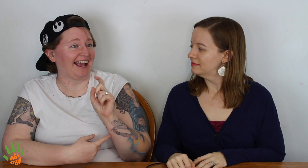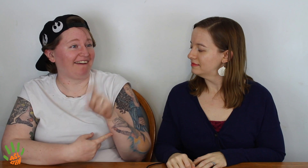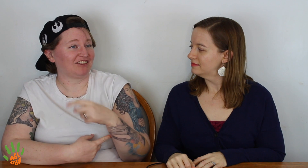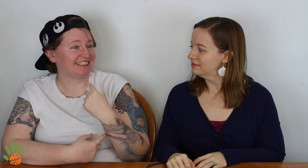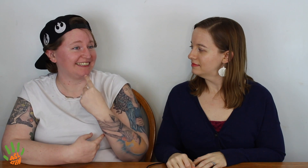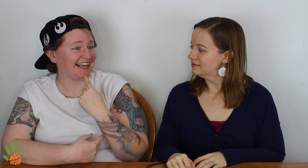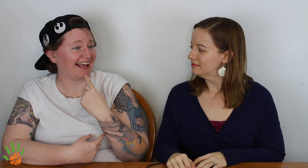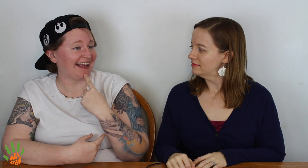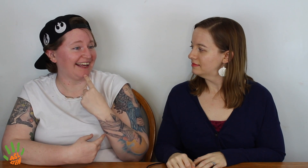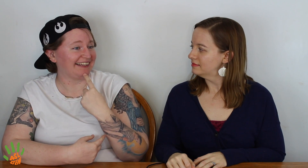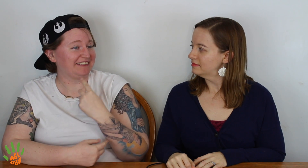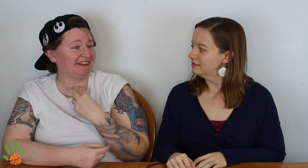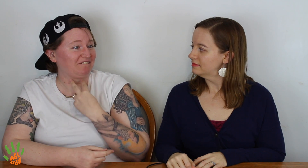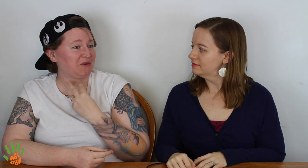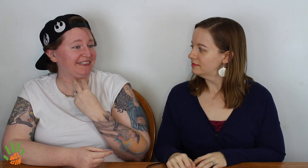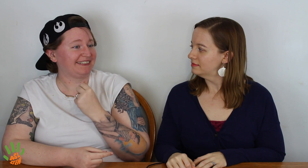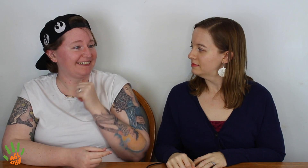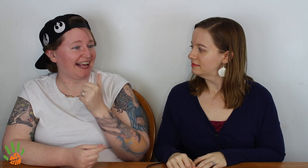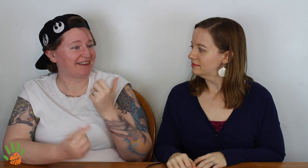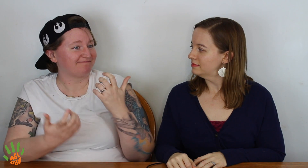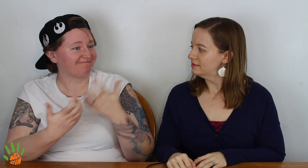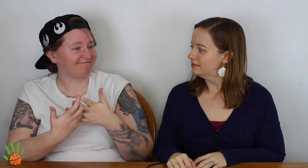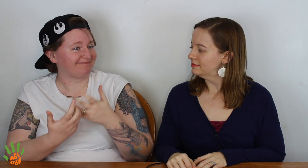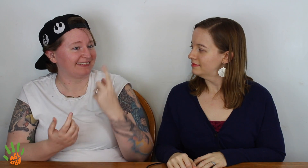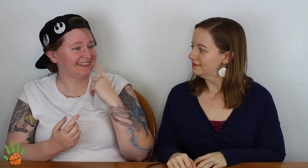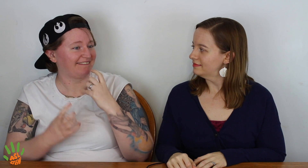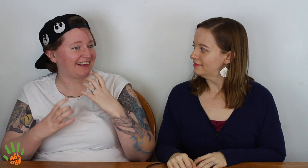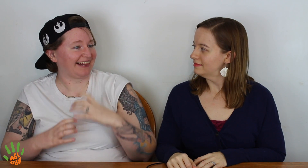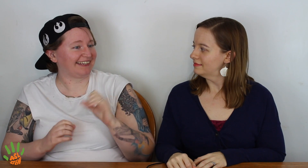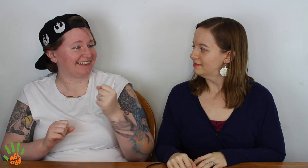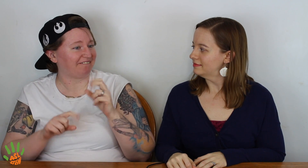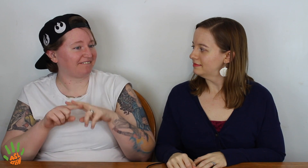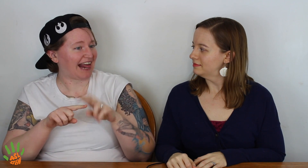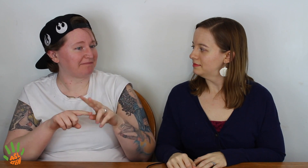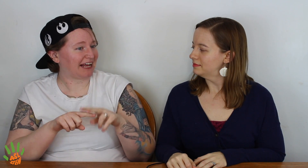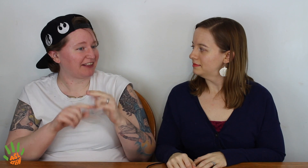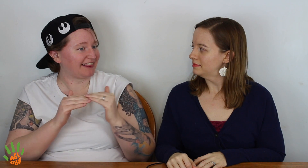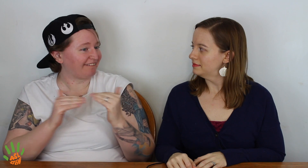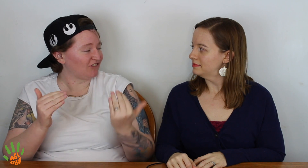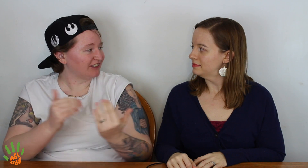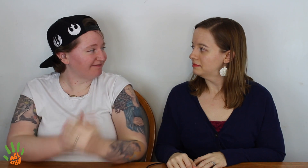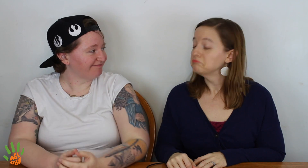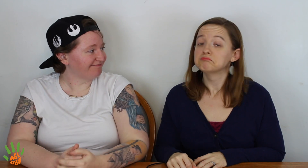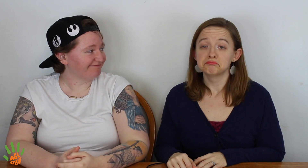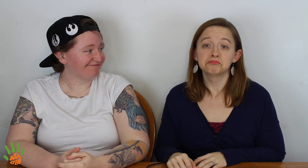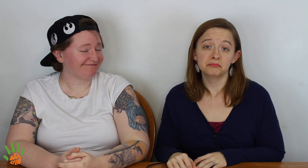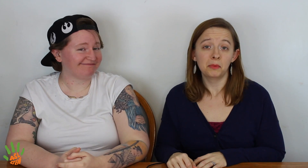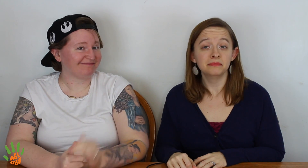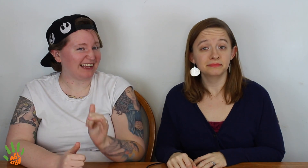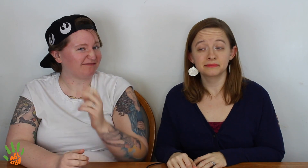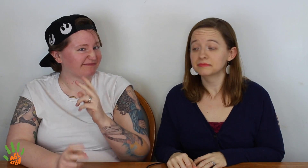I have to say voicing not matching the Deaf client's vocabulary level.